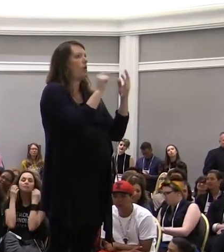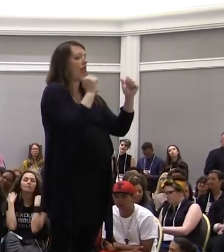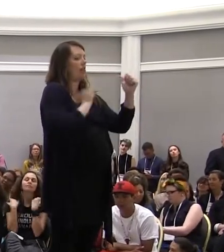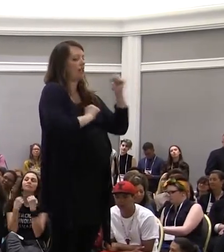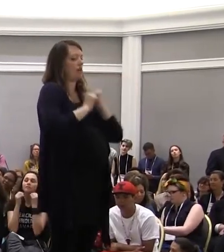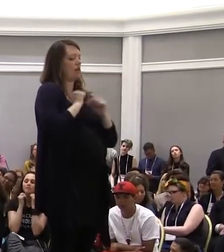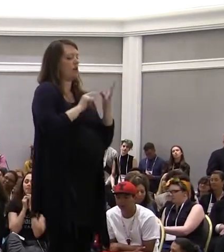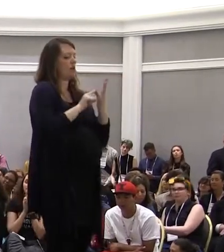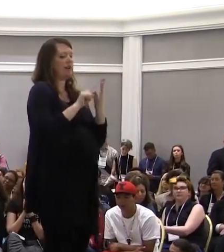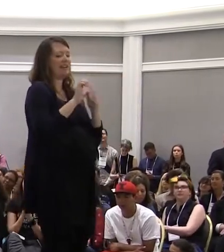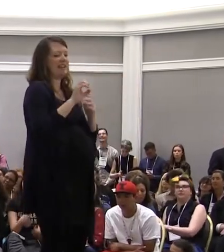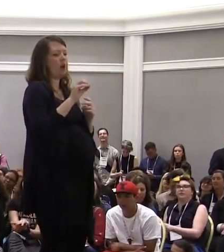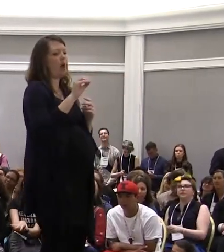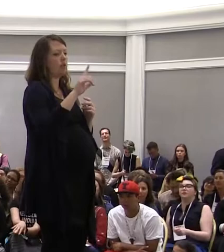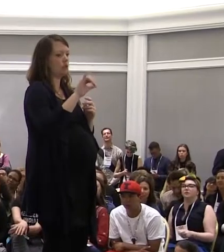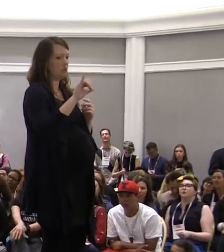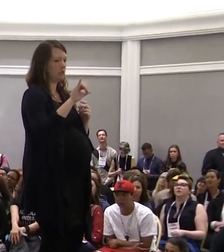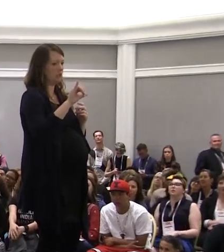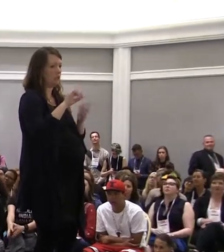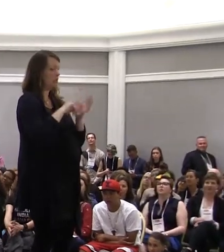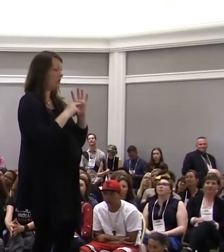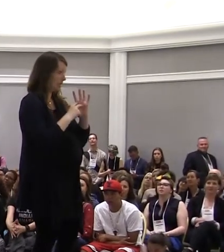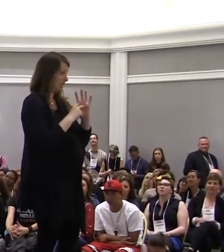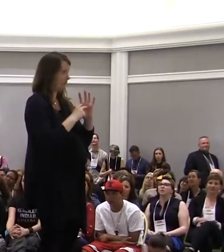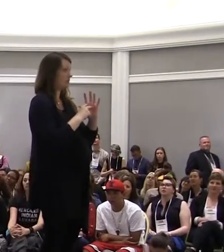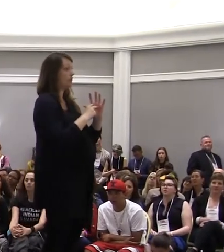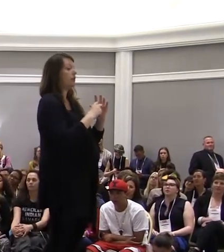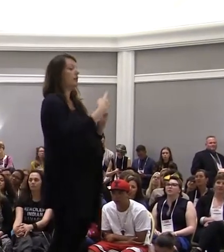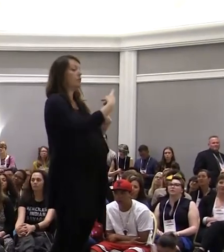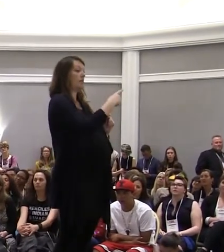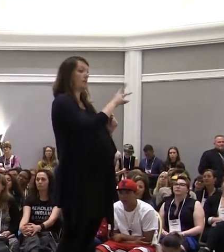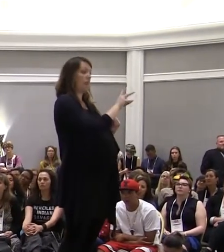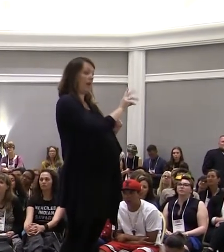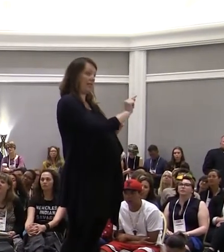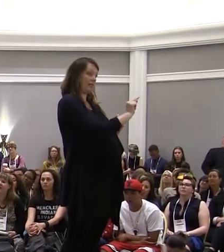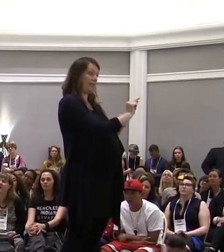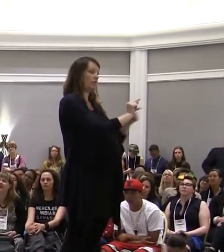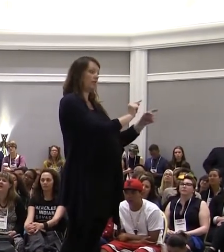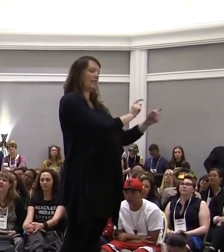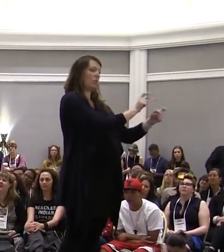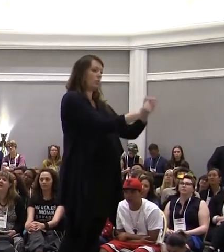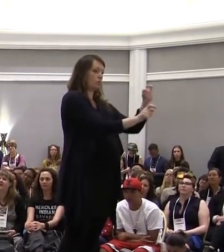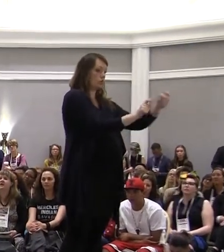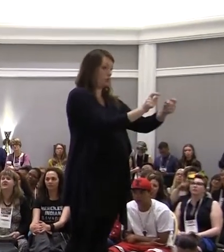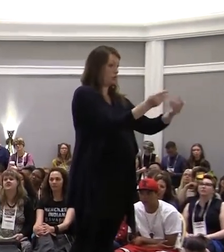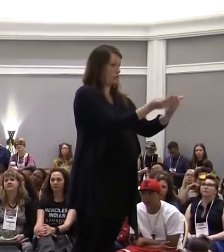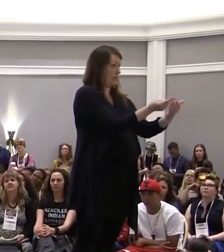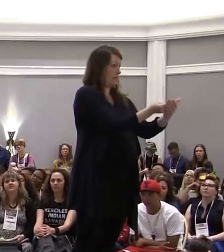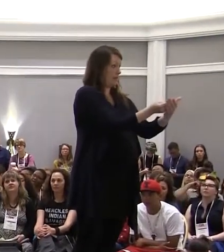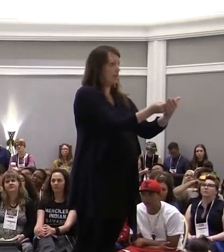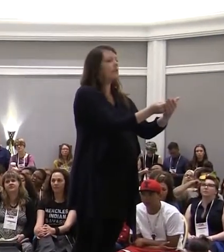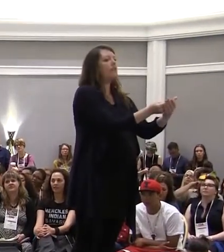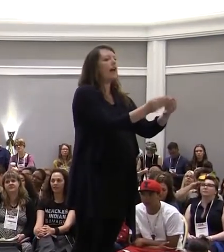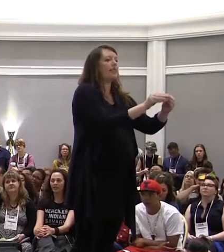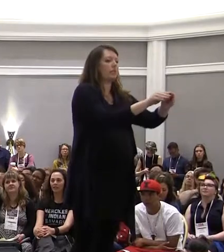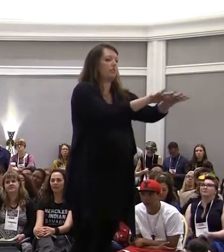We're predominantly white Theatres, will be contributing into a fund that will be redistributed to Theatres of Color throughout the country.